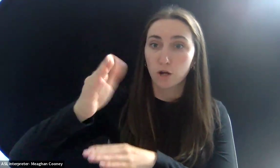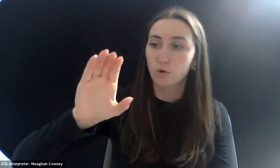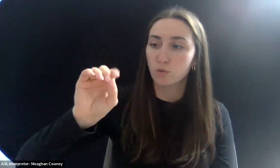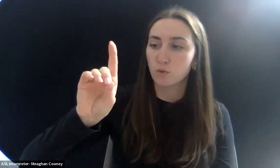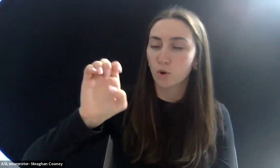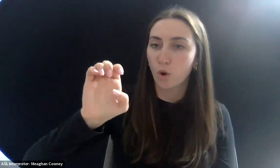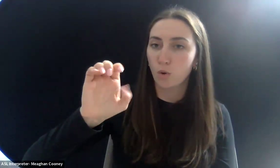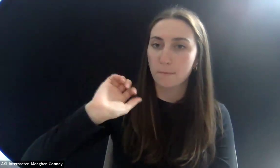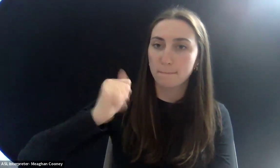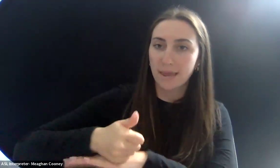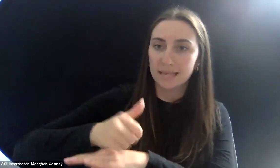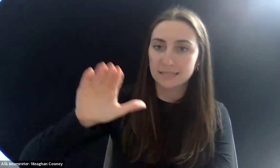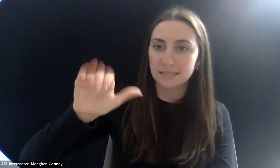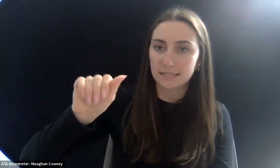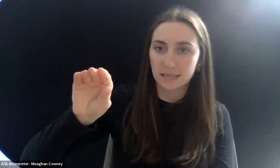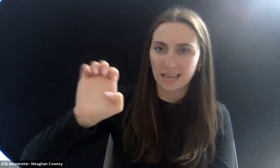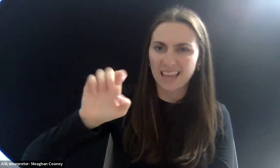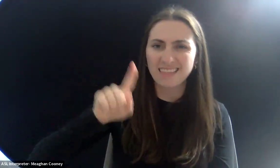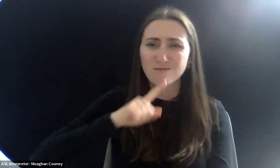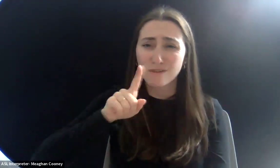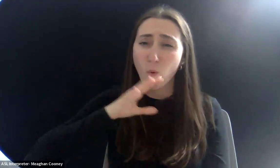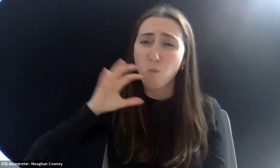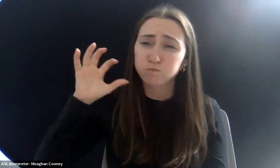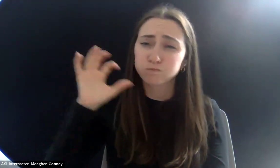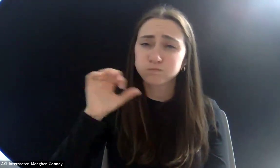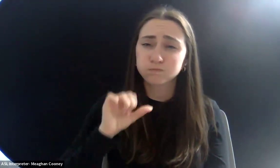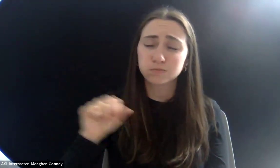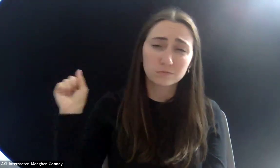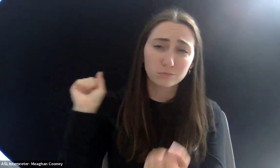And this is something that's very out of date for the kind of